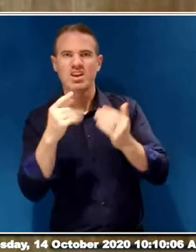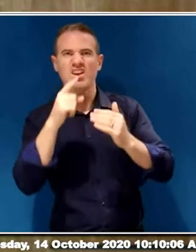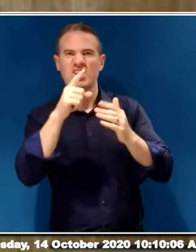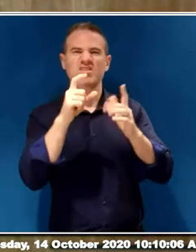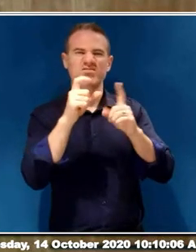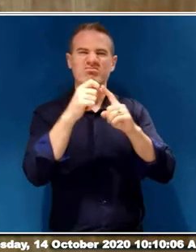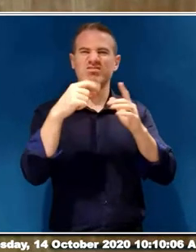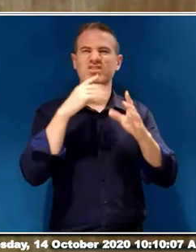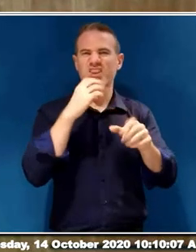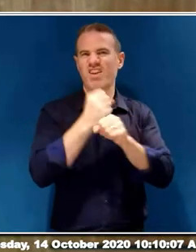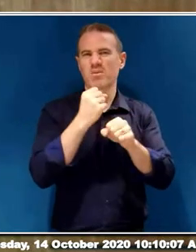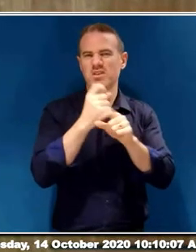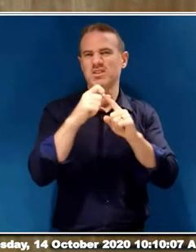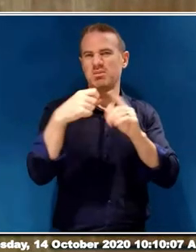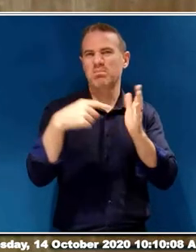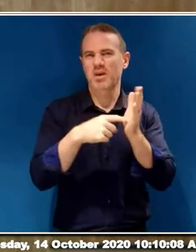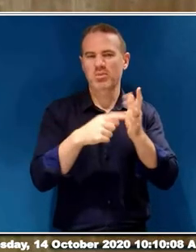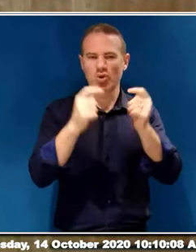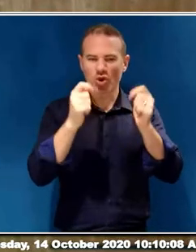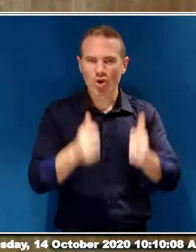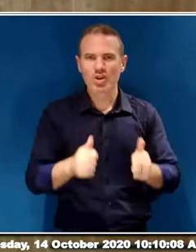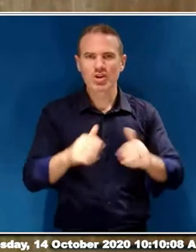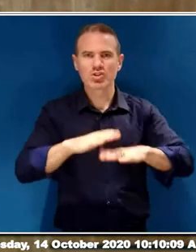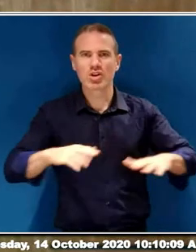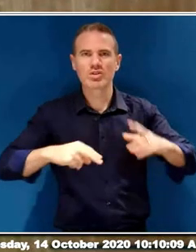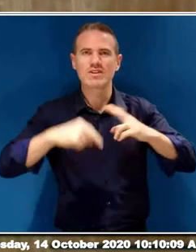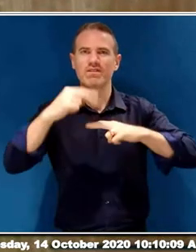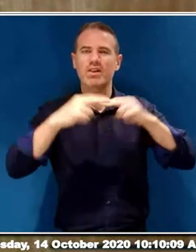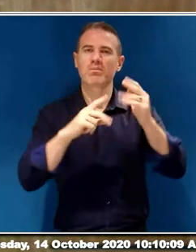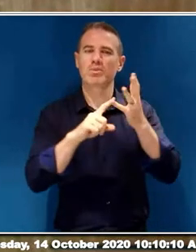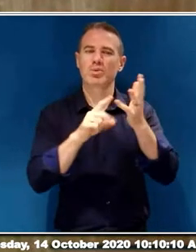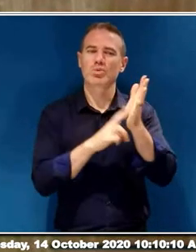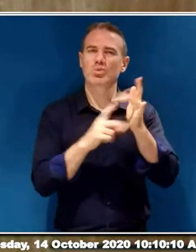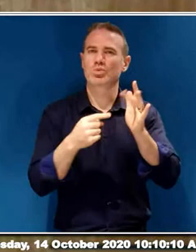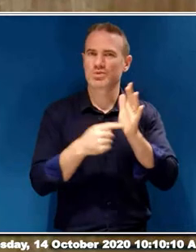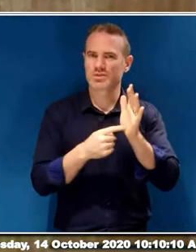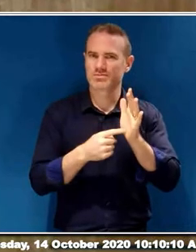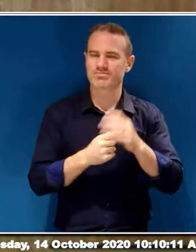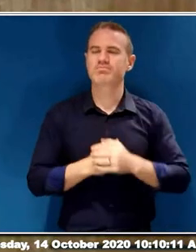And what did that unit provide for him? It was a very positive experience.